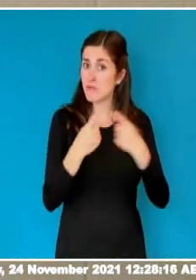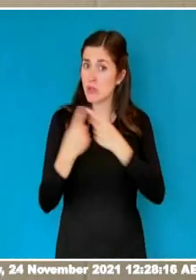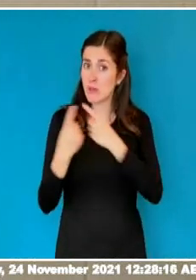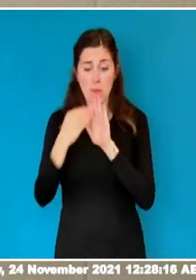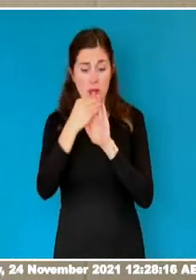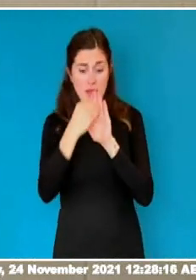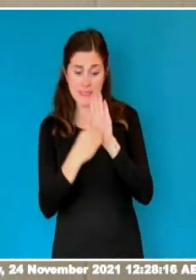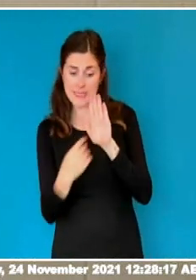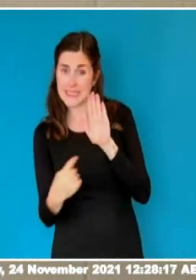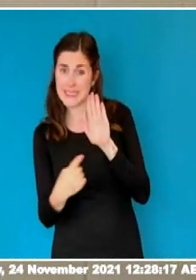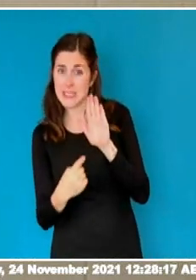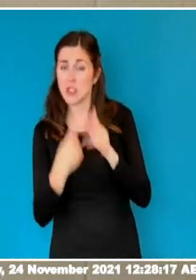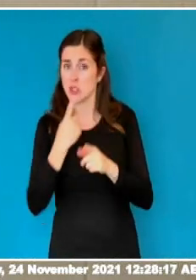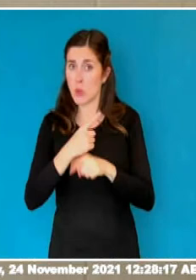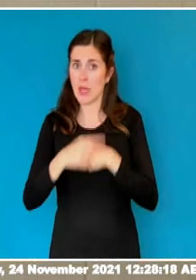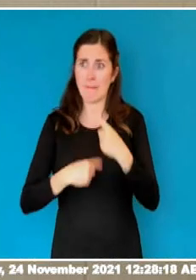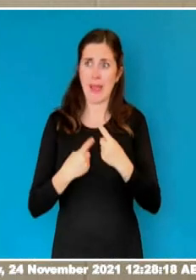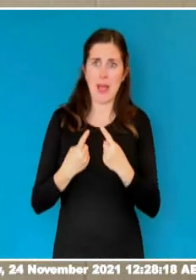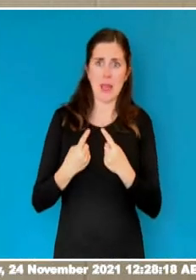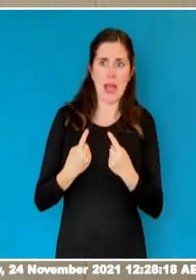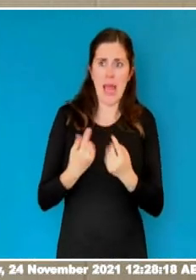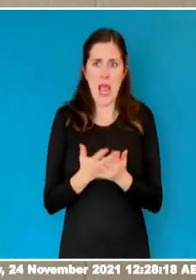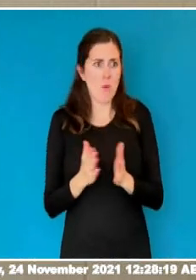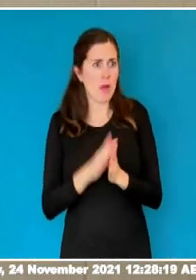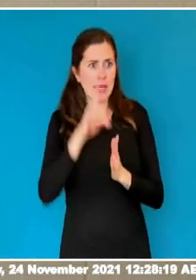procedures and who to raise those concerns with.